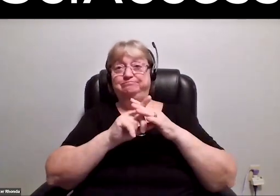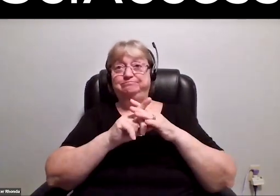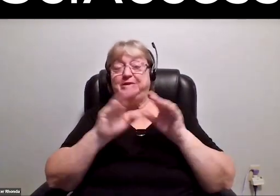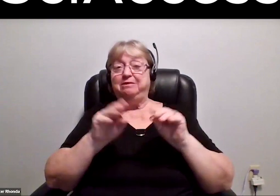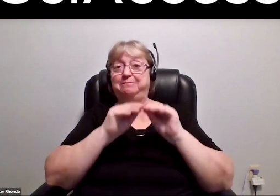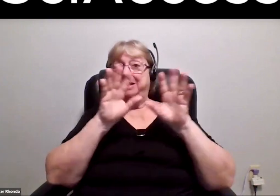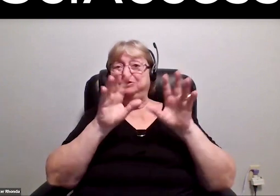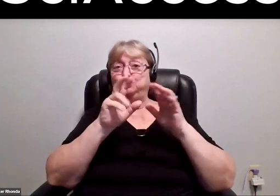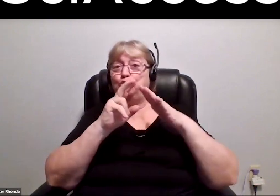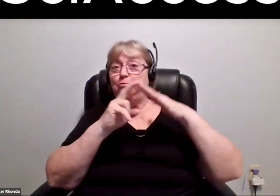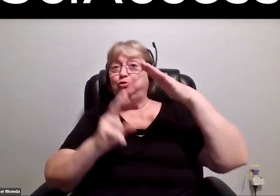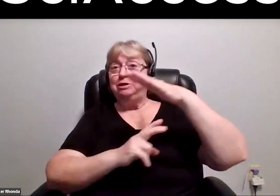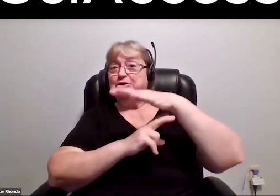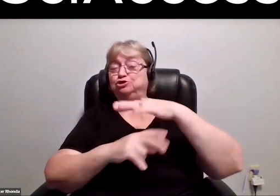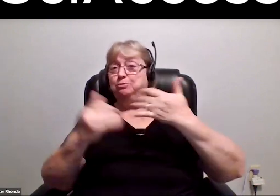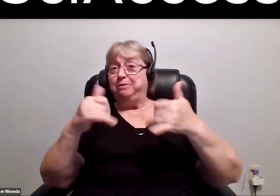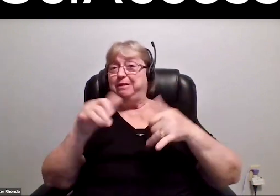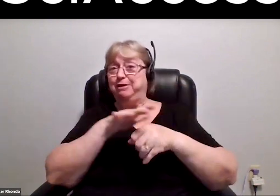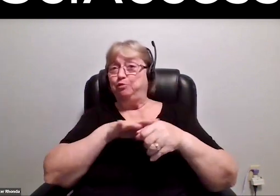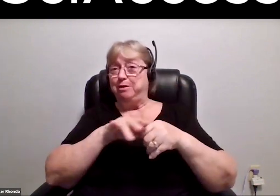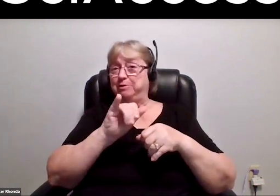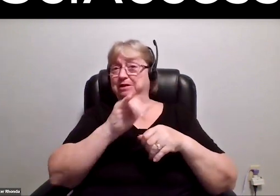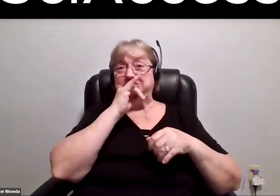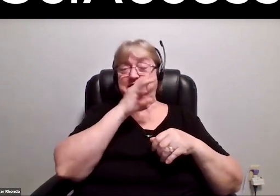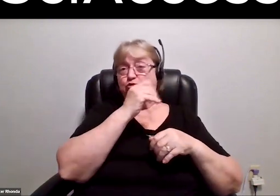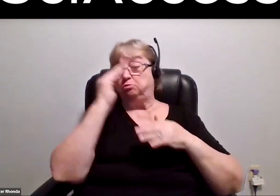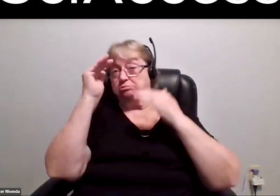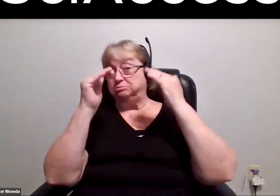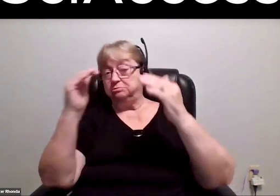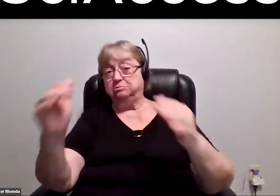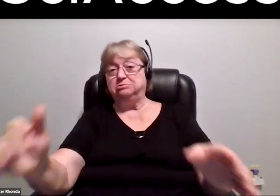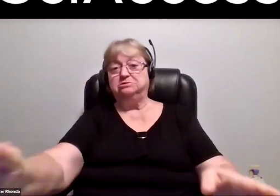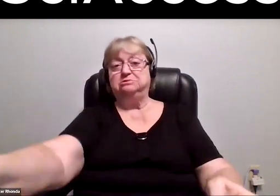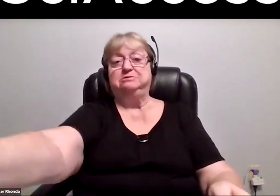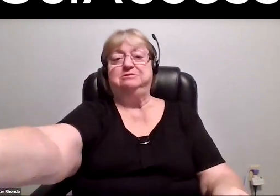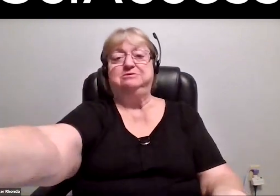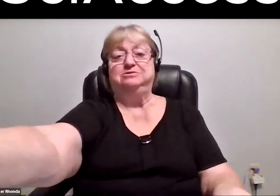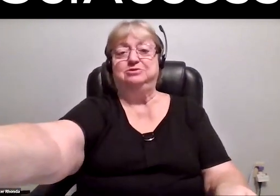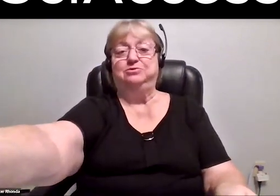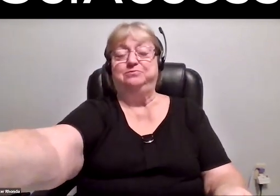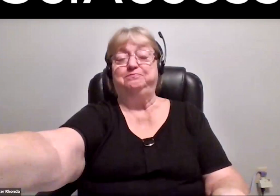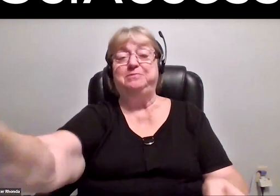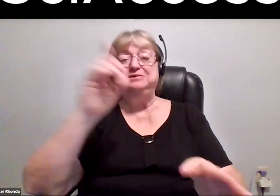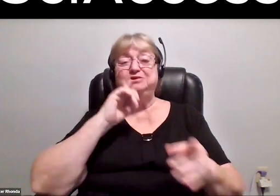as kids or adults, so there's a variety of possible sources, but it's a challenge for me